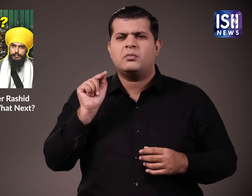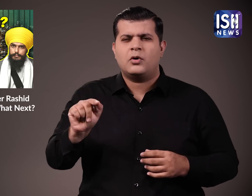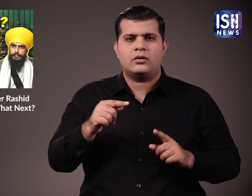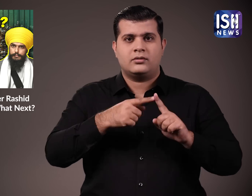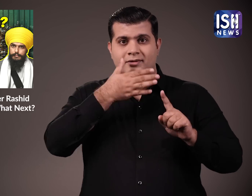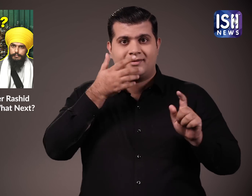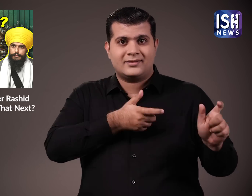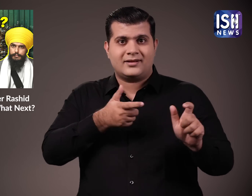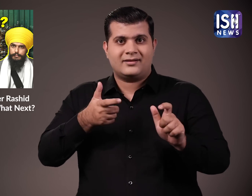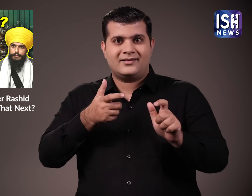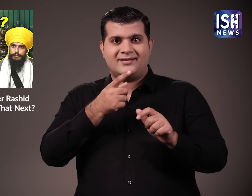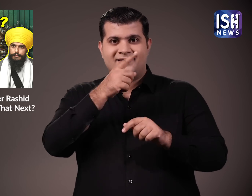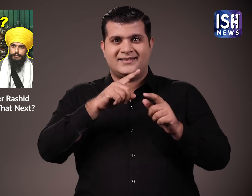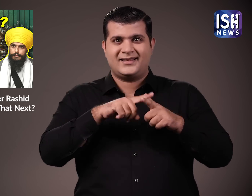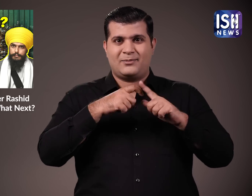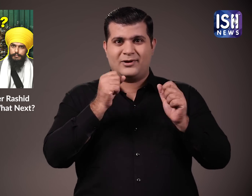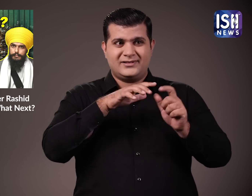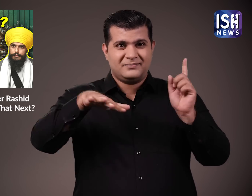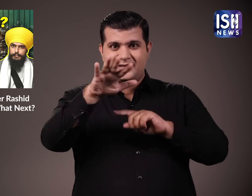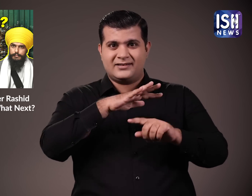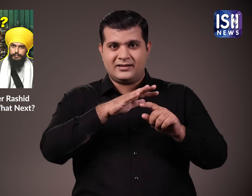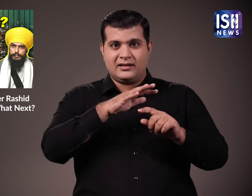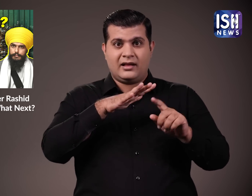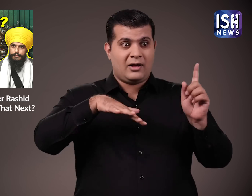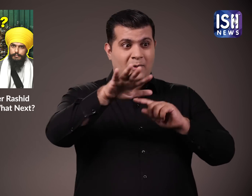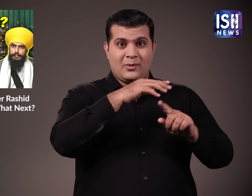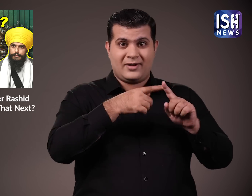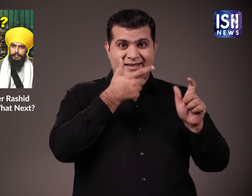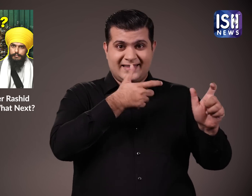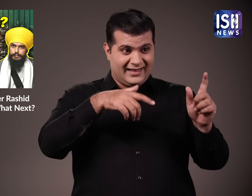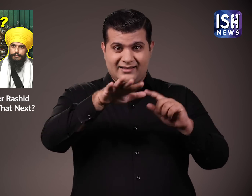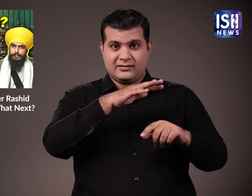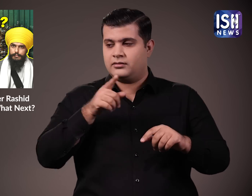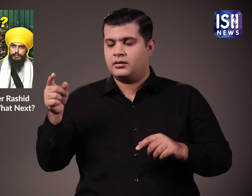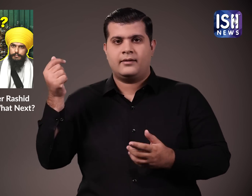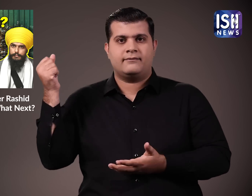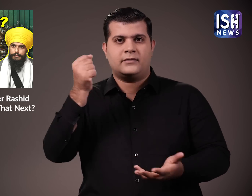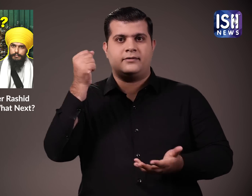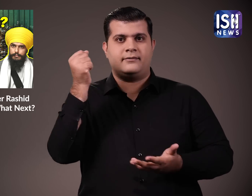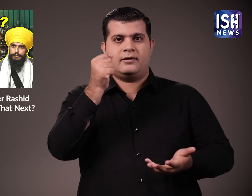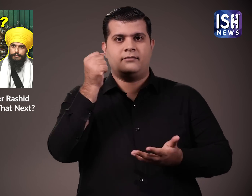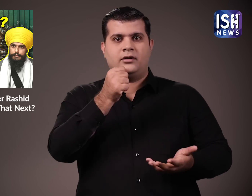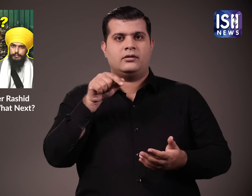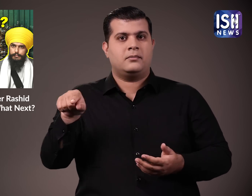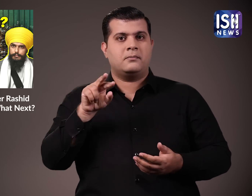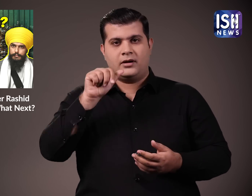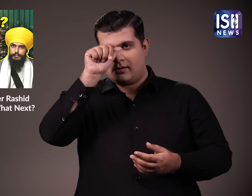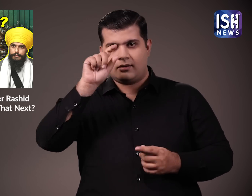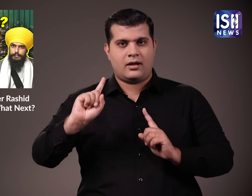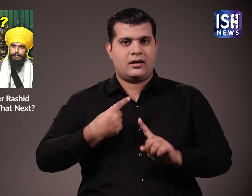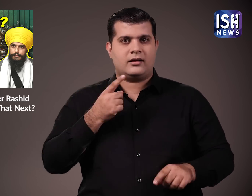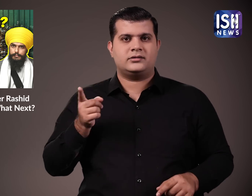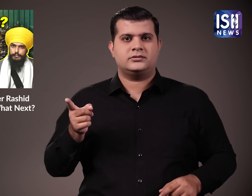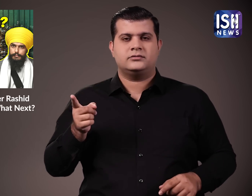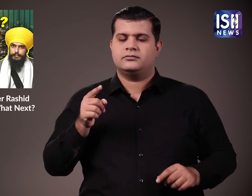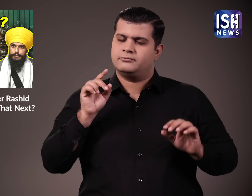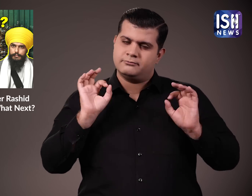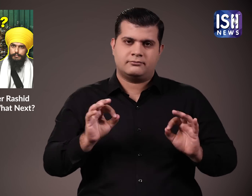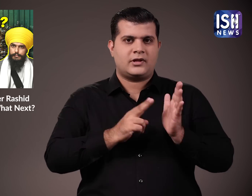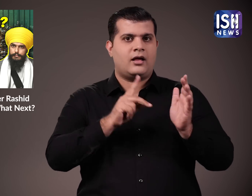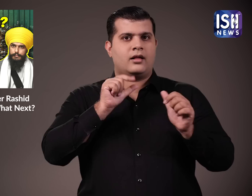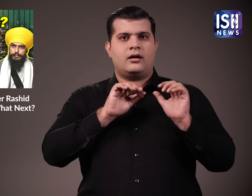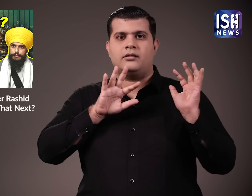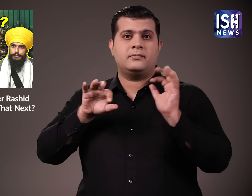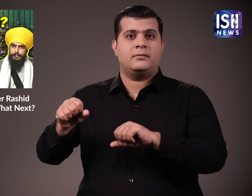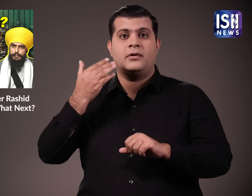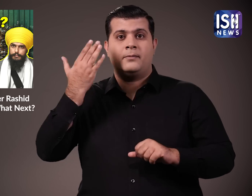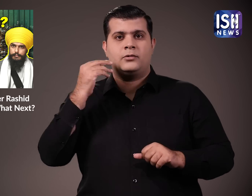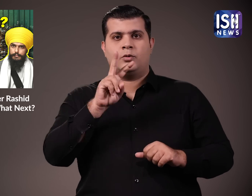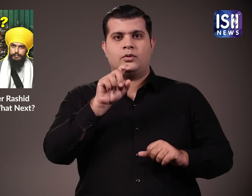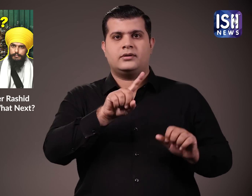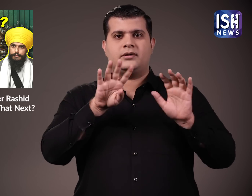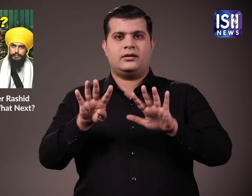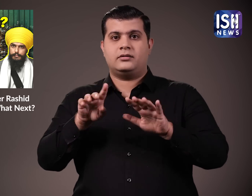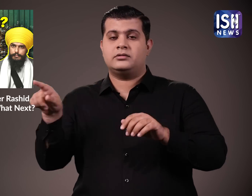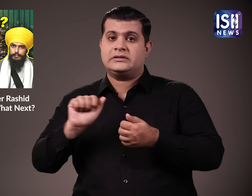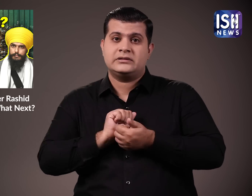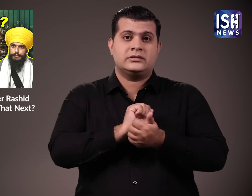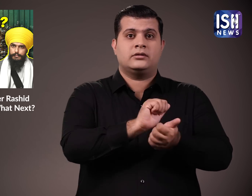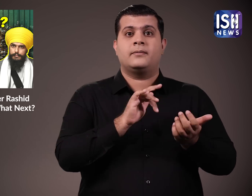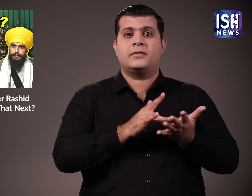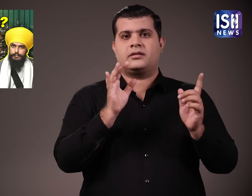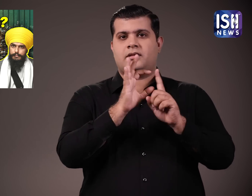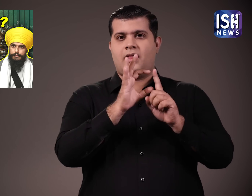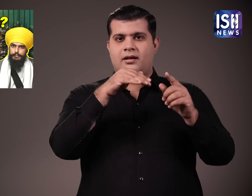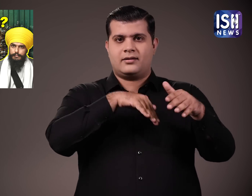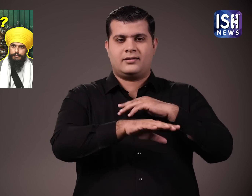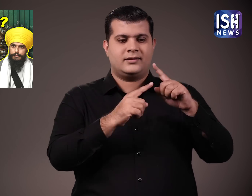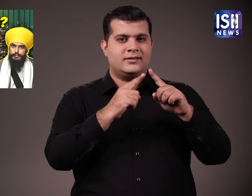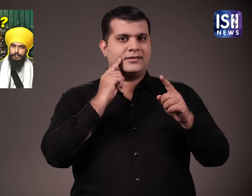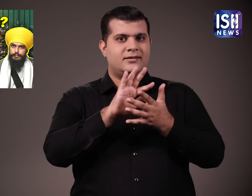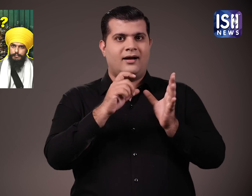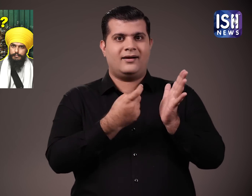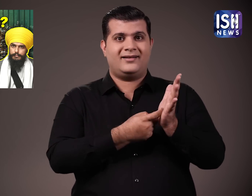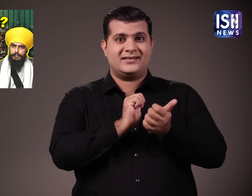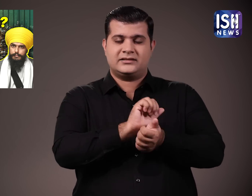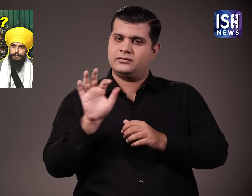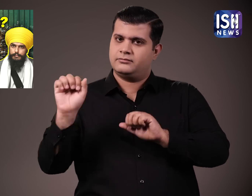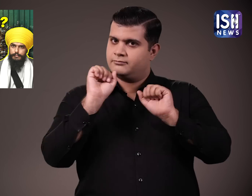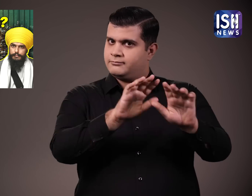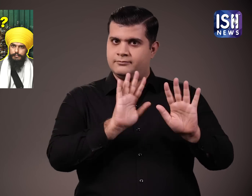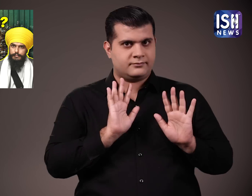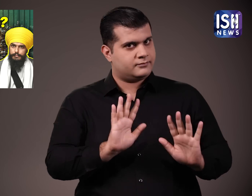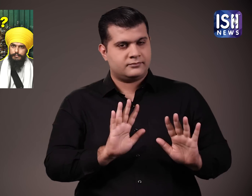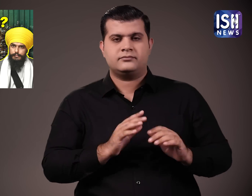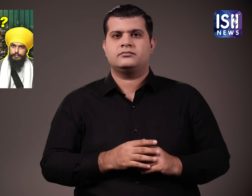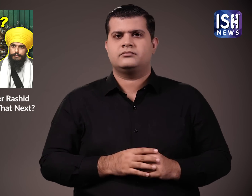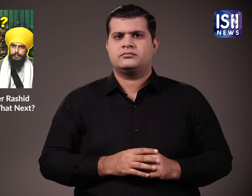He was arrested in 2019 by the NIA for allegedly funding terror activities in Kashmir and has been jailed in Delhi's Tihar Jail.